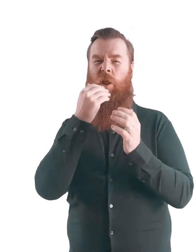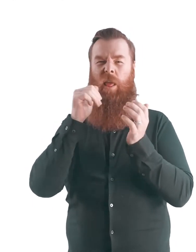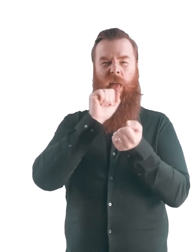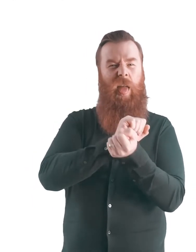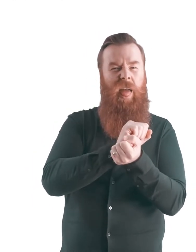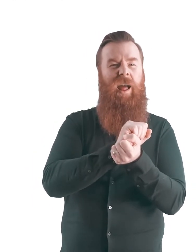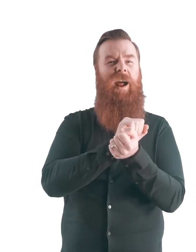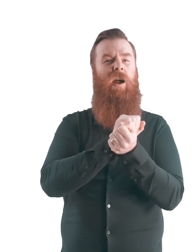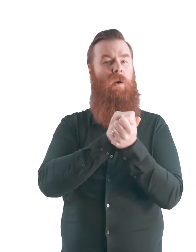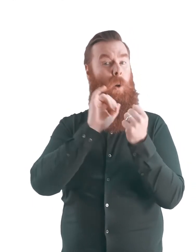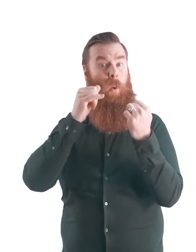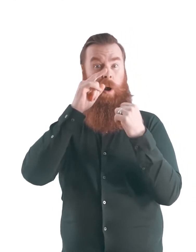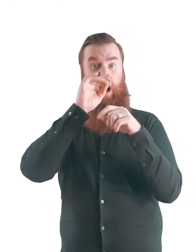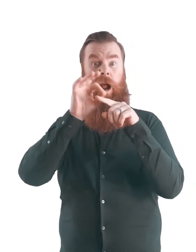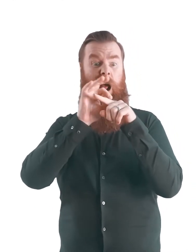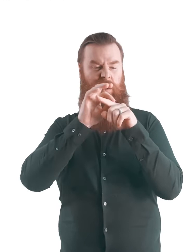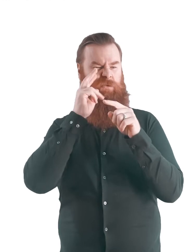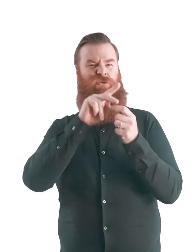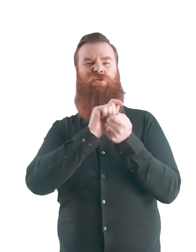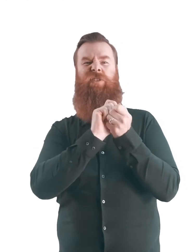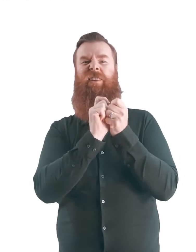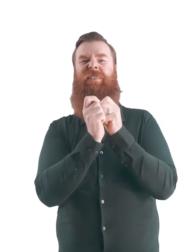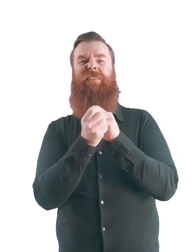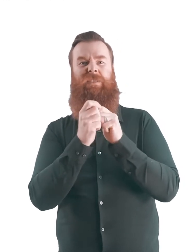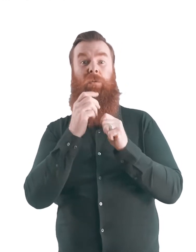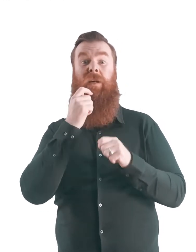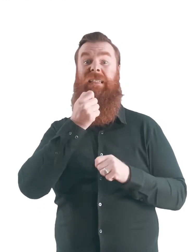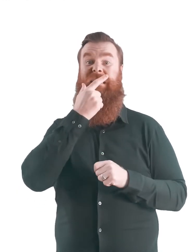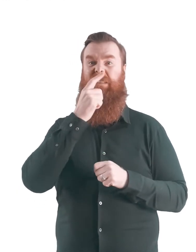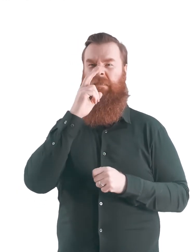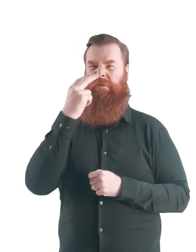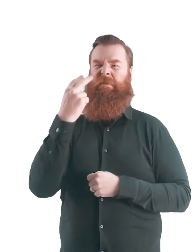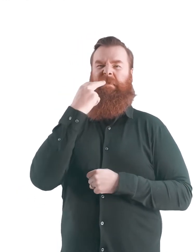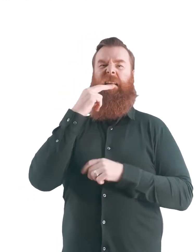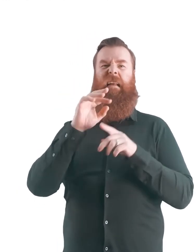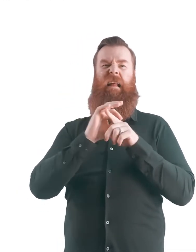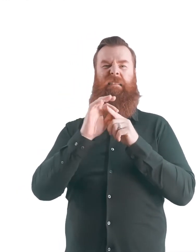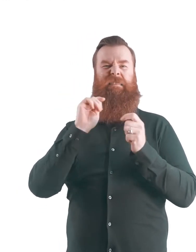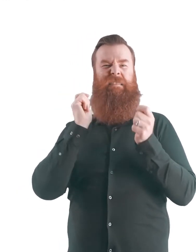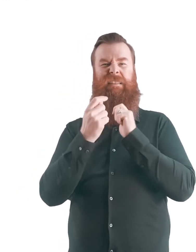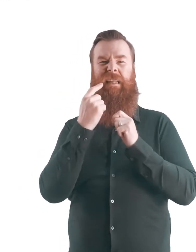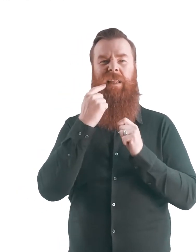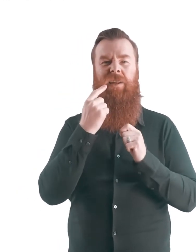changes in filling colour over time (which is now easily seen when smiling),